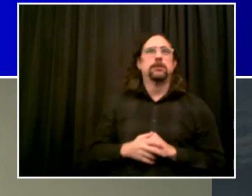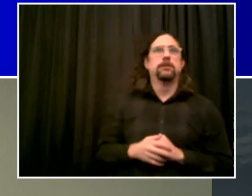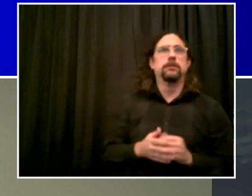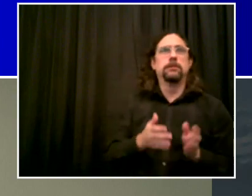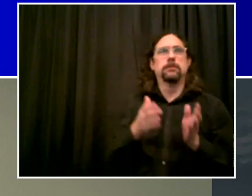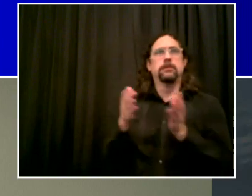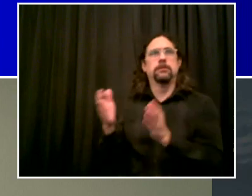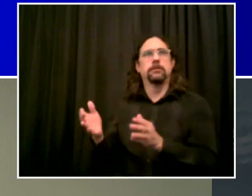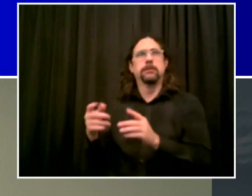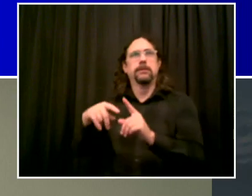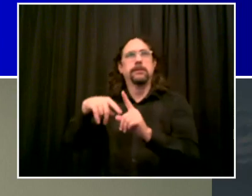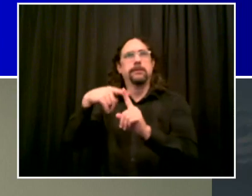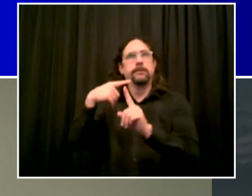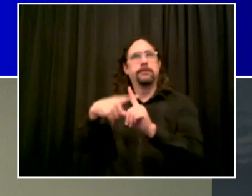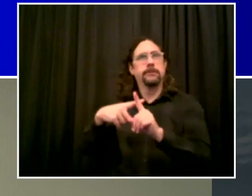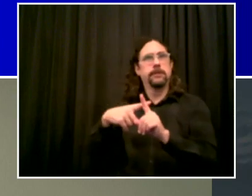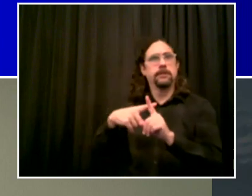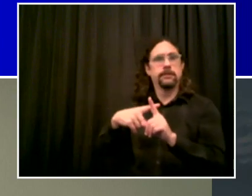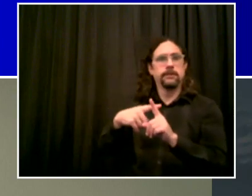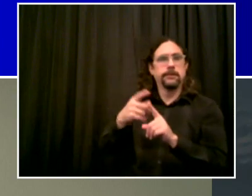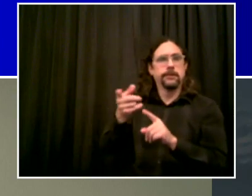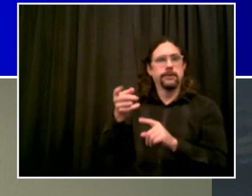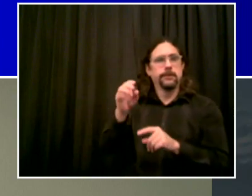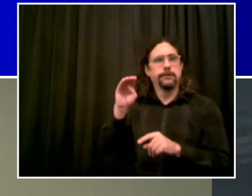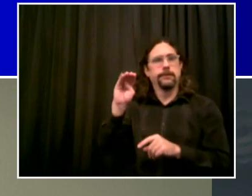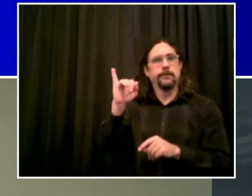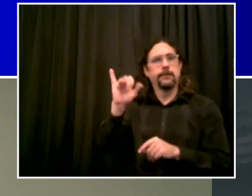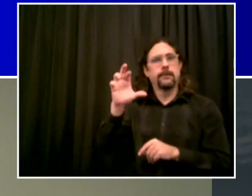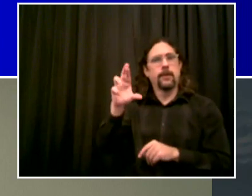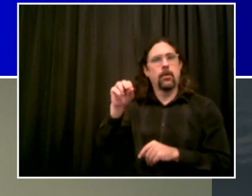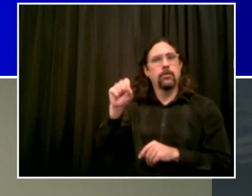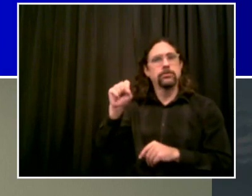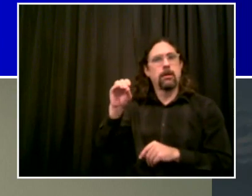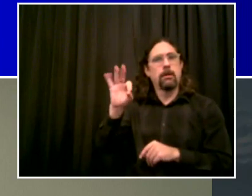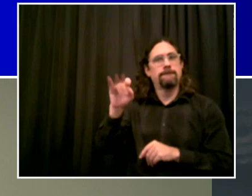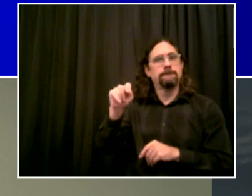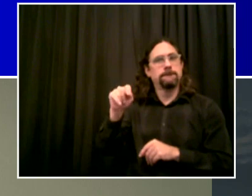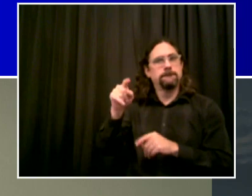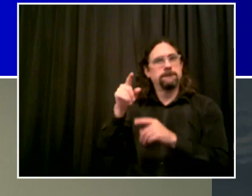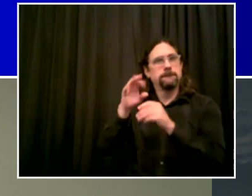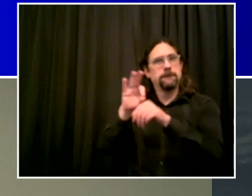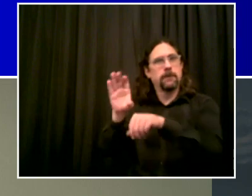INFORMATION ABOUT HOW TO ACECOSS NLINE WORK AND TRAINING.